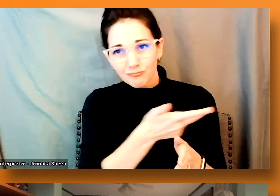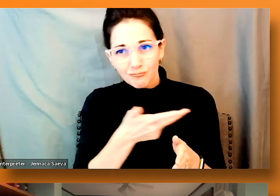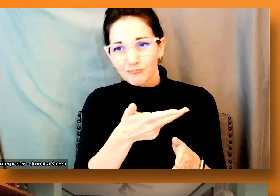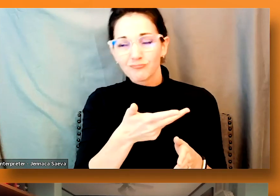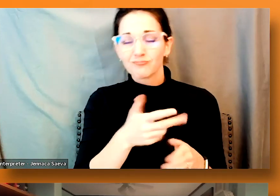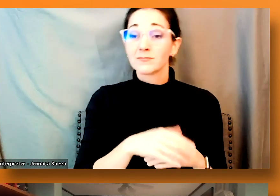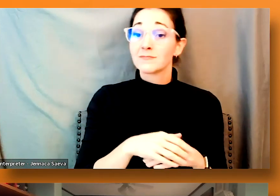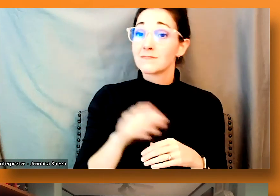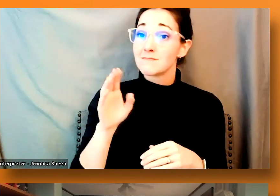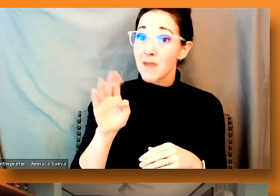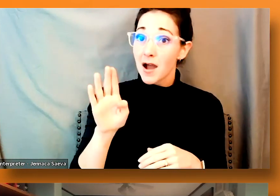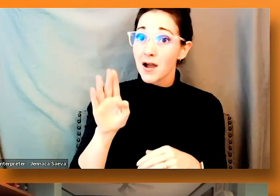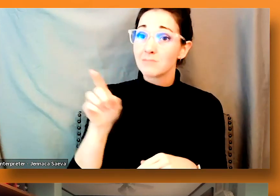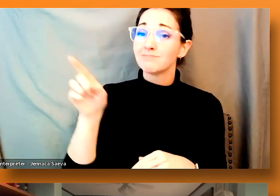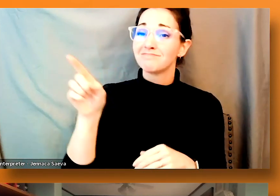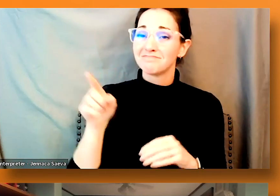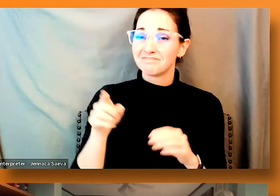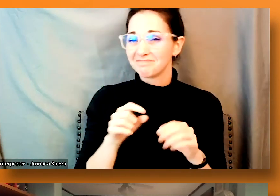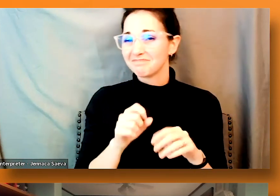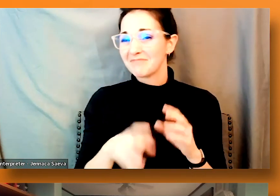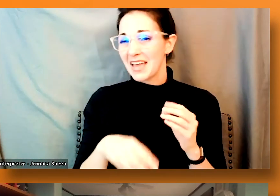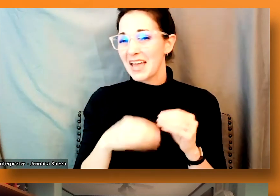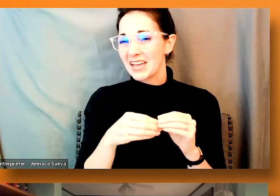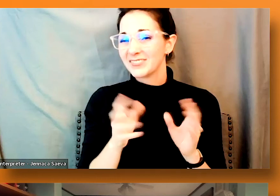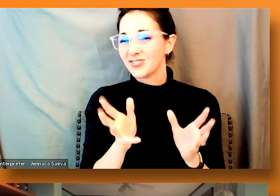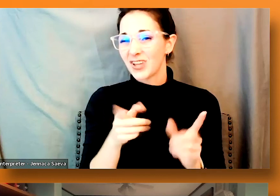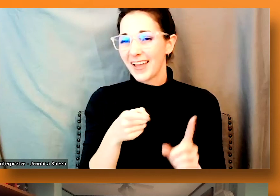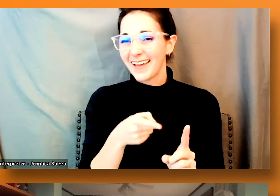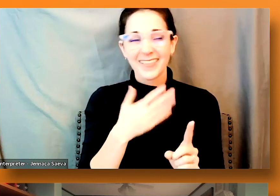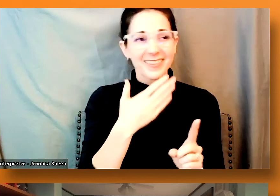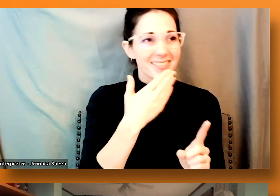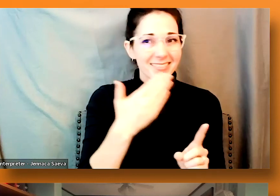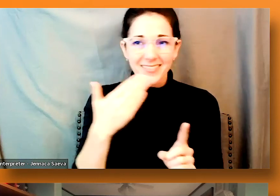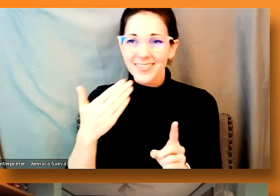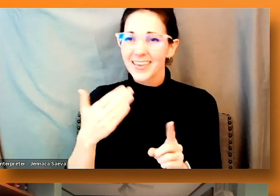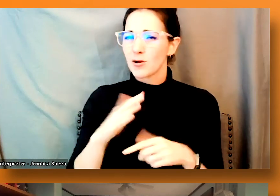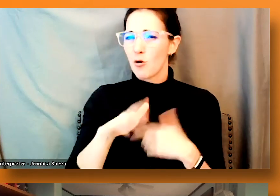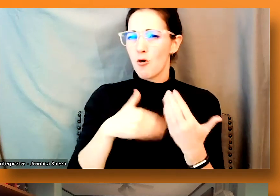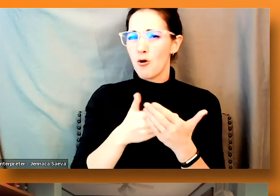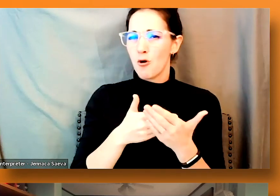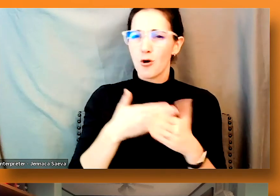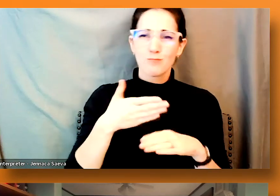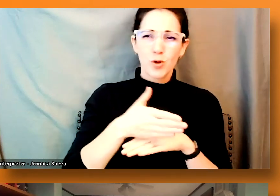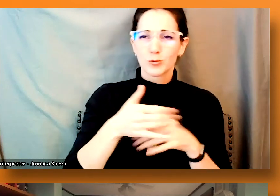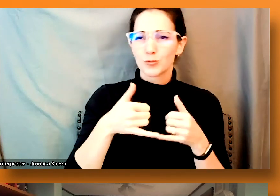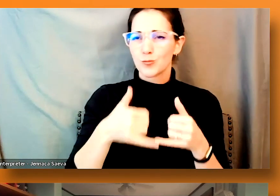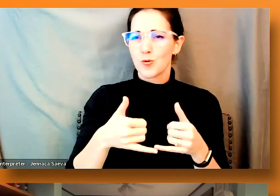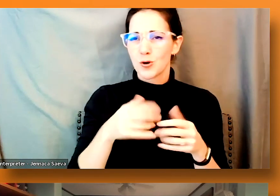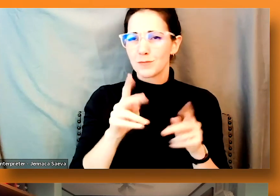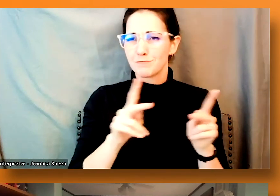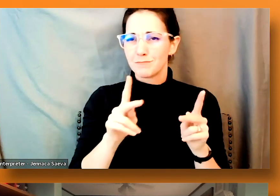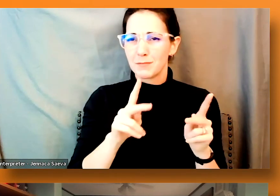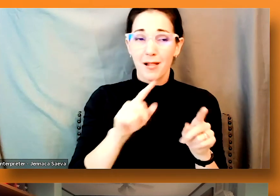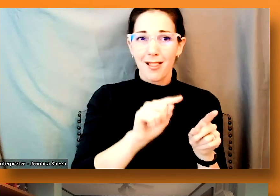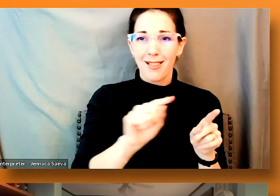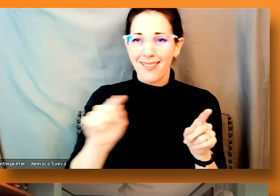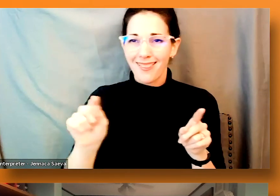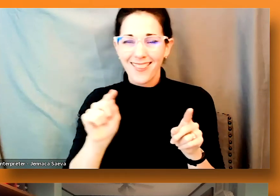And as Bob just put in the chat, he's thanking all of you post-award folks for keeping the audit monster away,